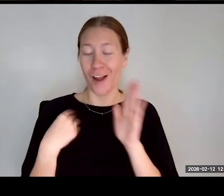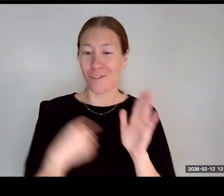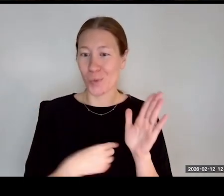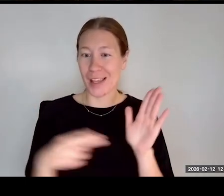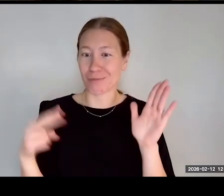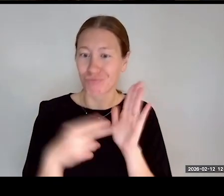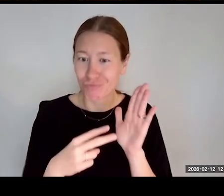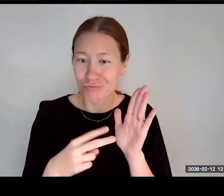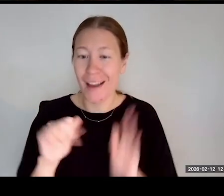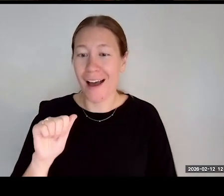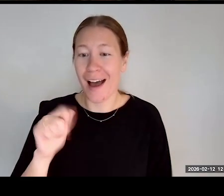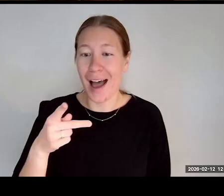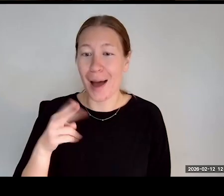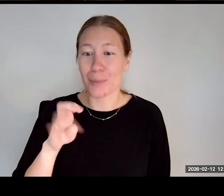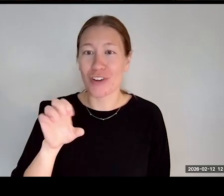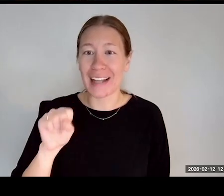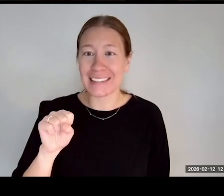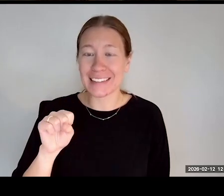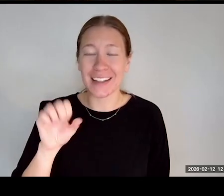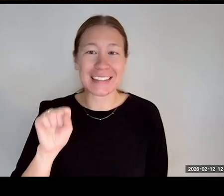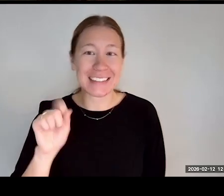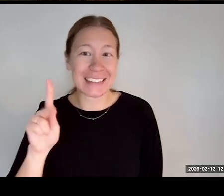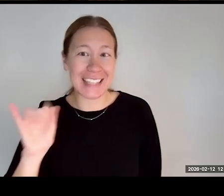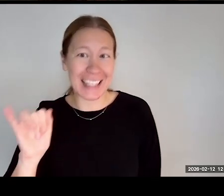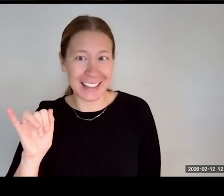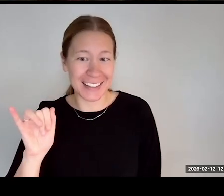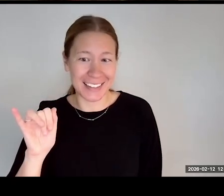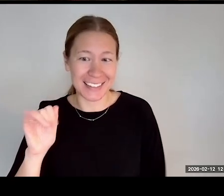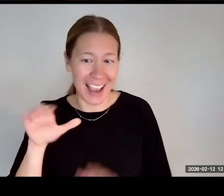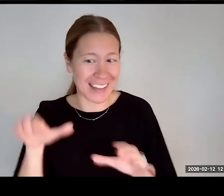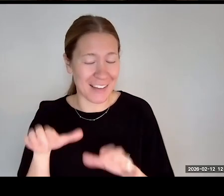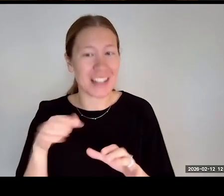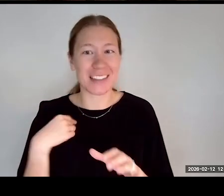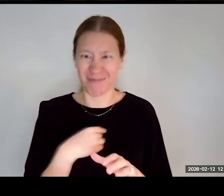And so we wanted define this as French. And so I'm gonna go back into that language dialogue